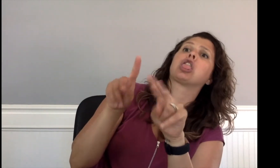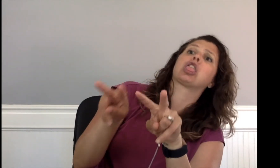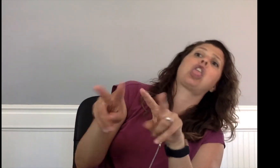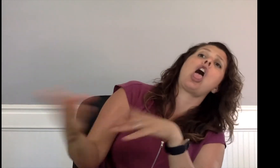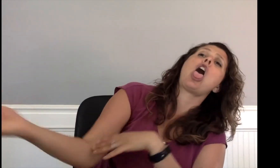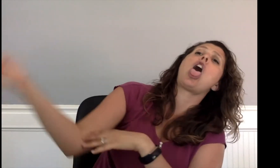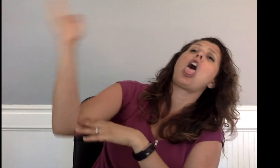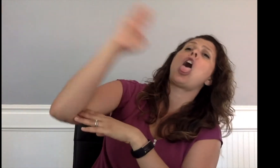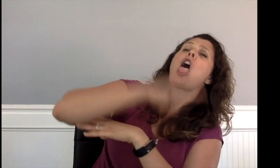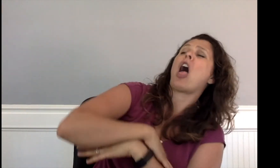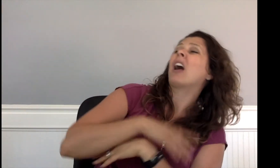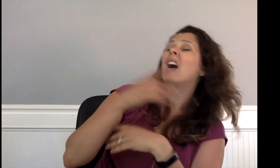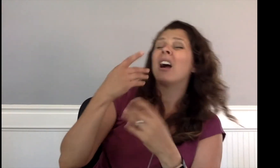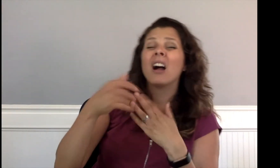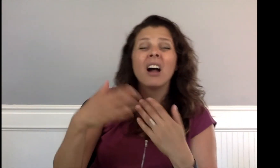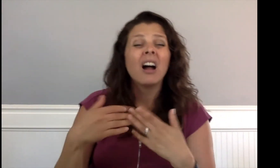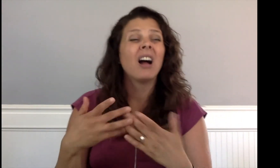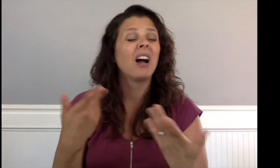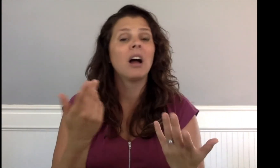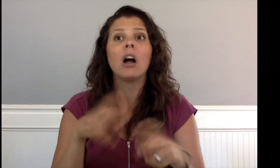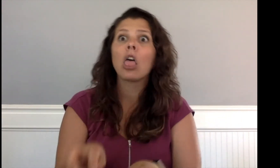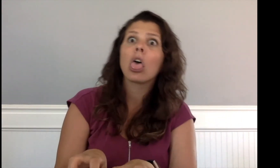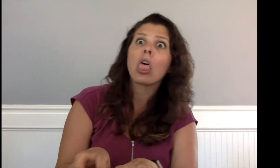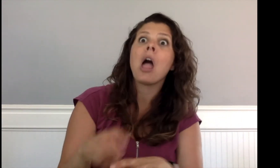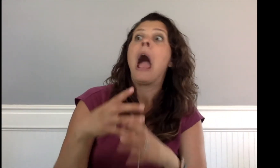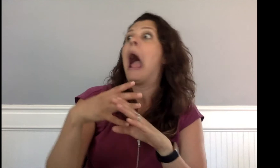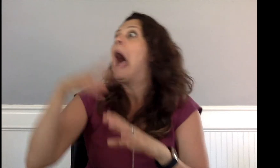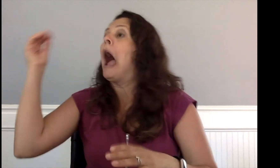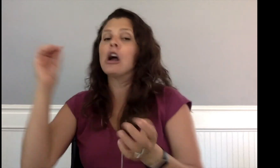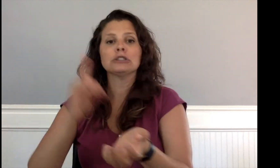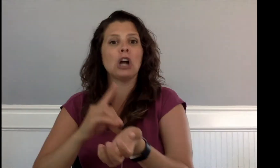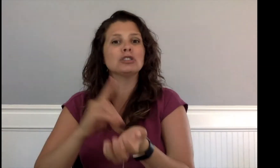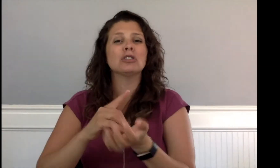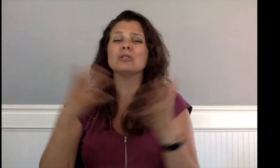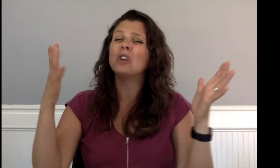from the TV," Charlie explained. "They watch TV all day-